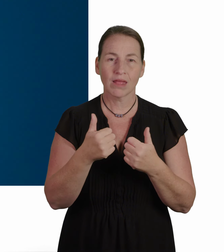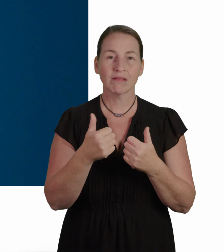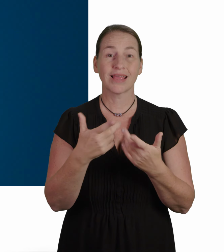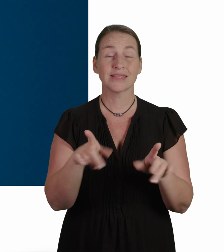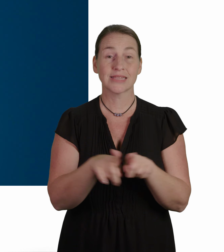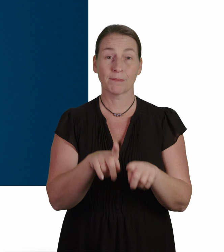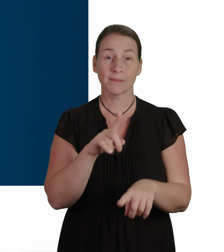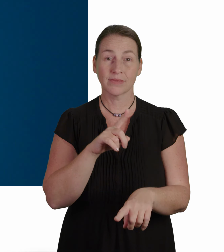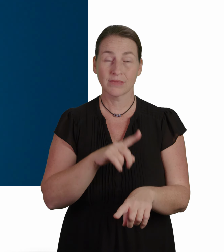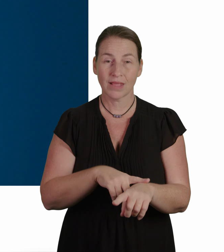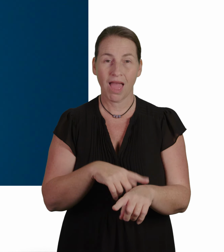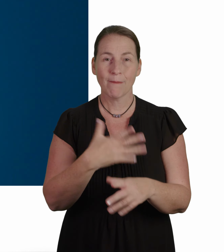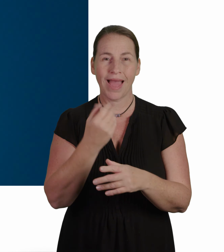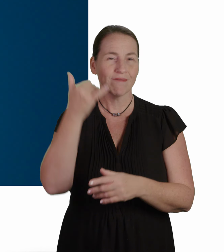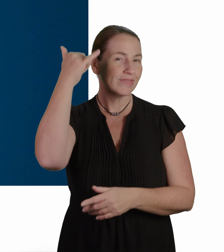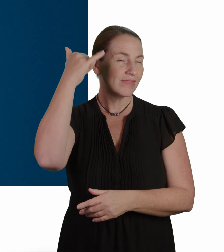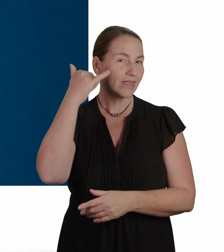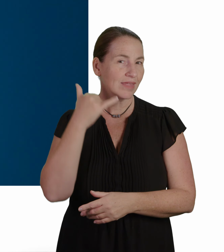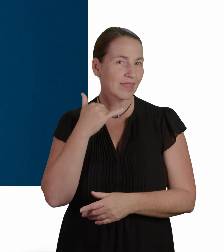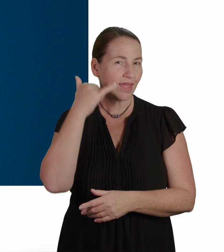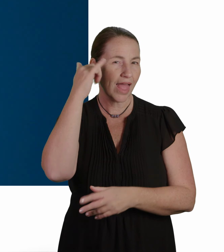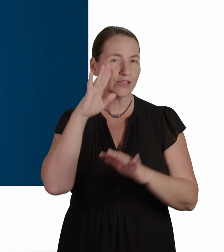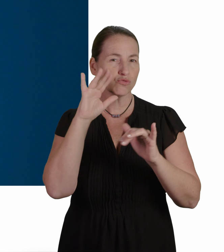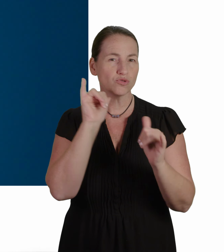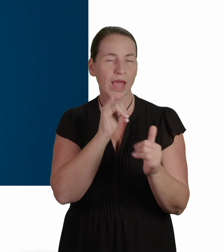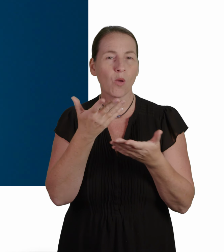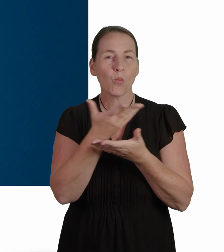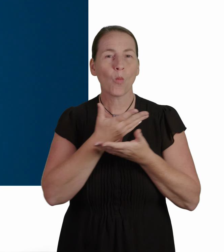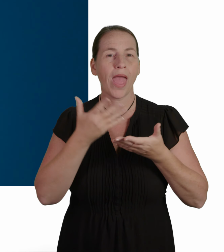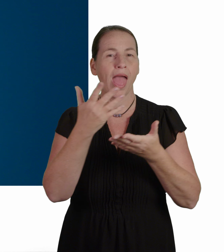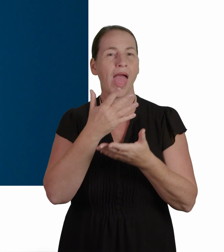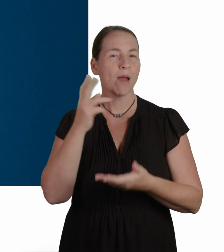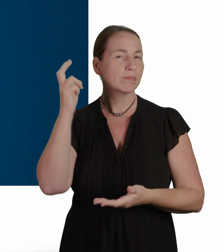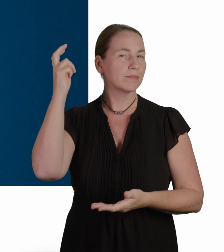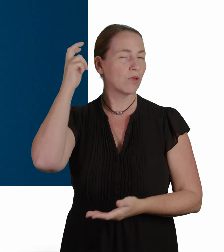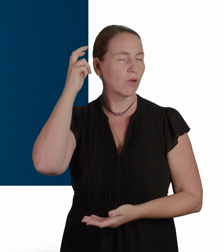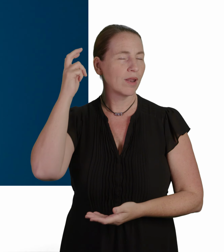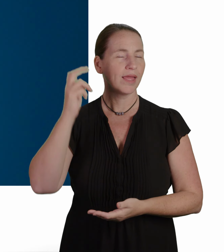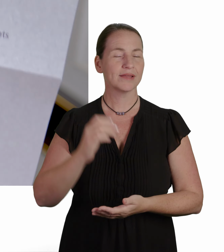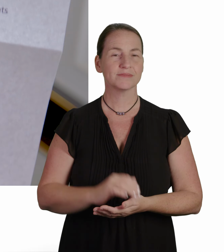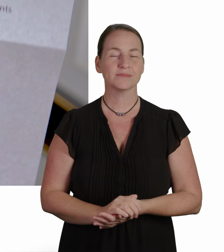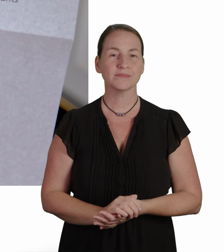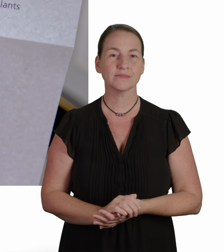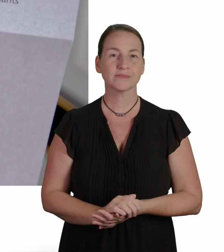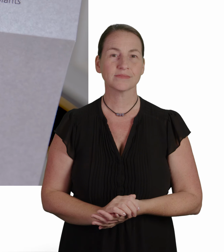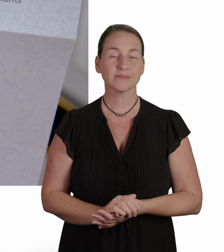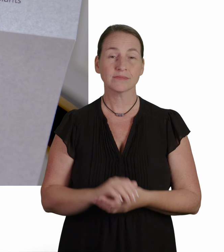you will have a specialised type of scan to check on the position of the cochlear implant. Following the check-up